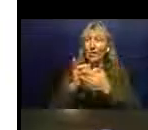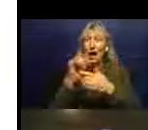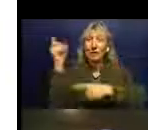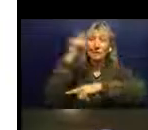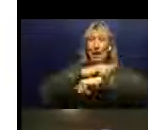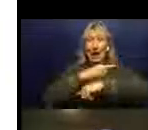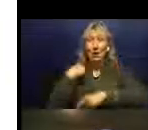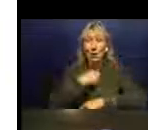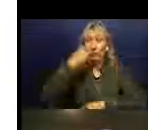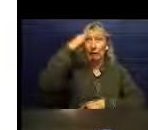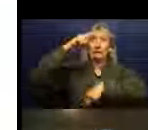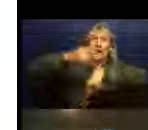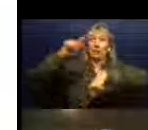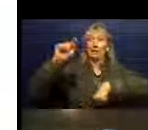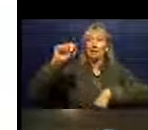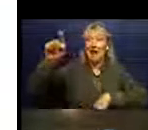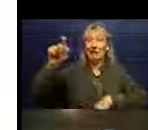Because you know, for people who are eligible for these taxes often they don't owe any taxes.